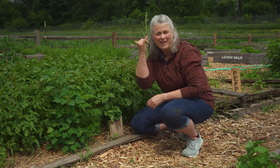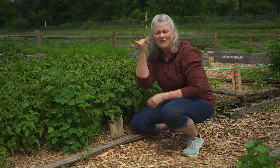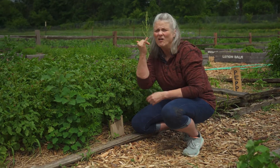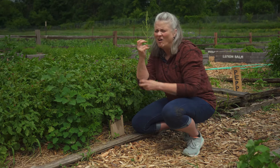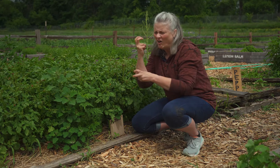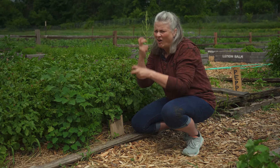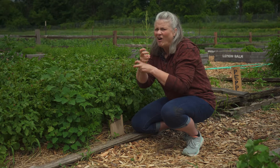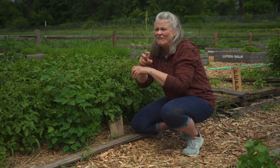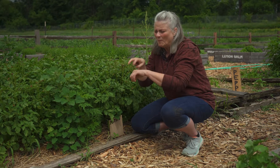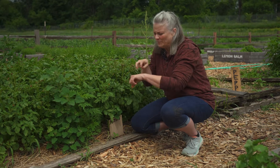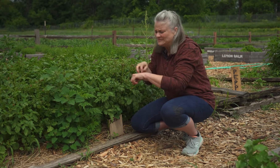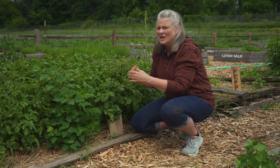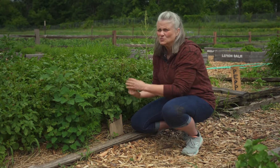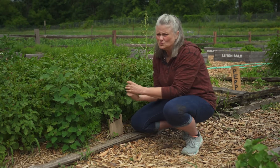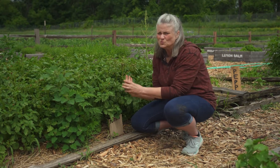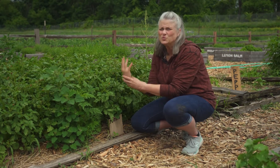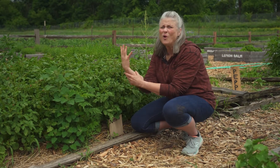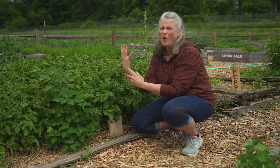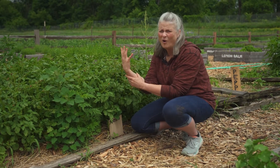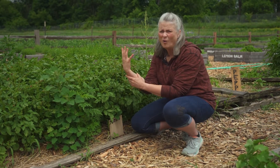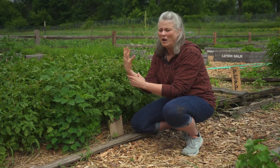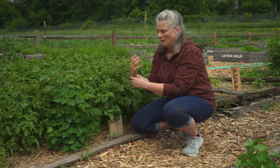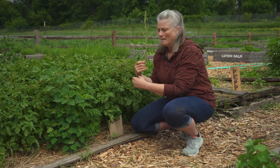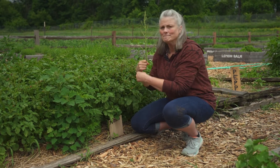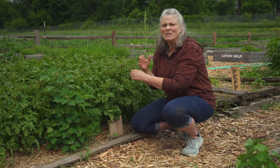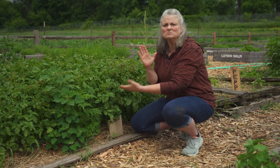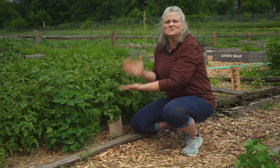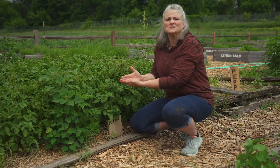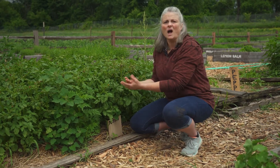but that's not a good thing because it makes it harder for the potatoes to grow.